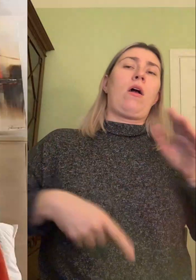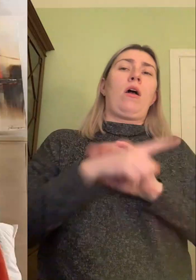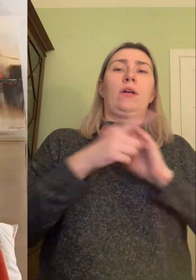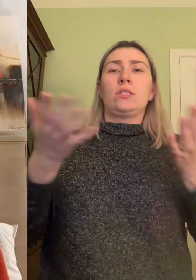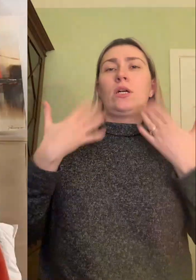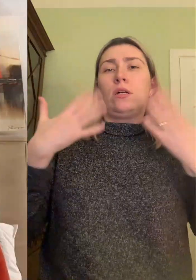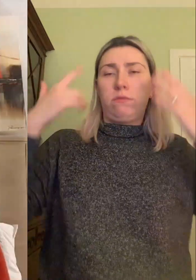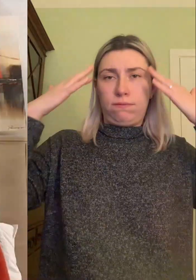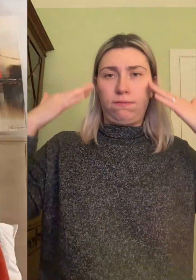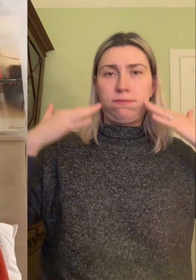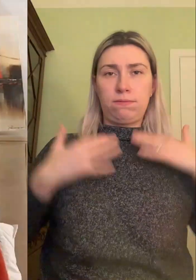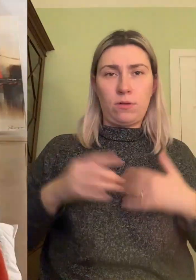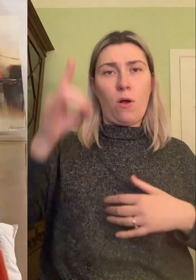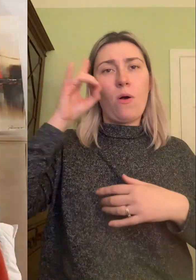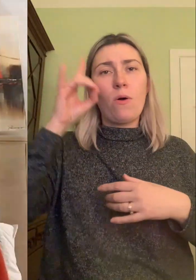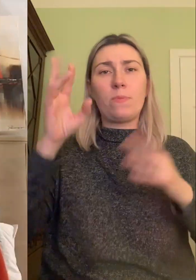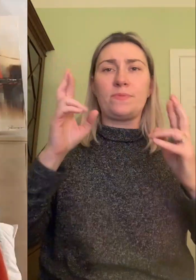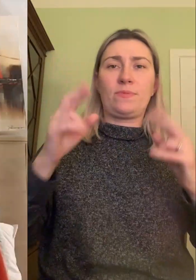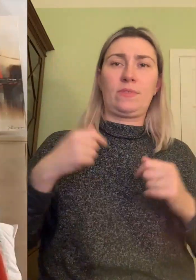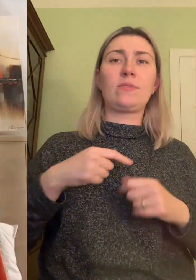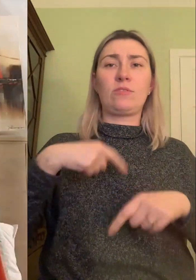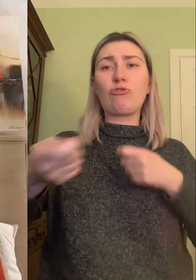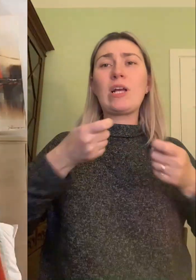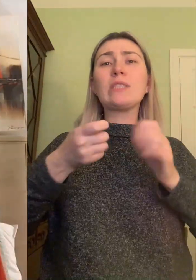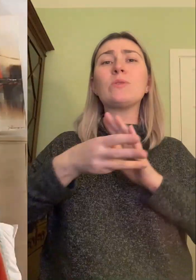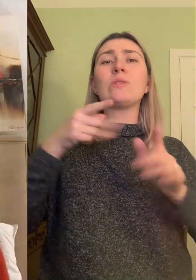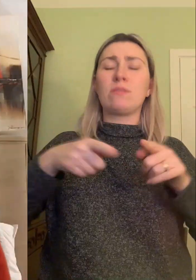and hopefully, catch up with some messages - that's what I tend to do during treatment week.